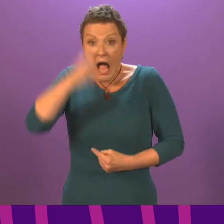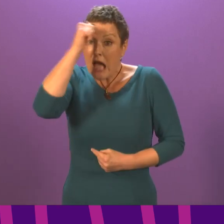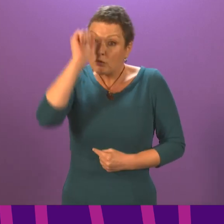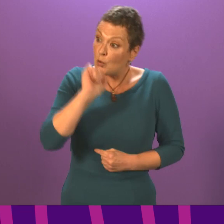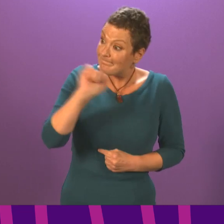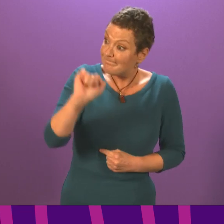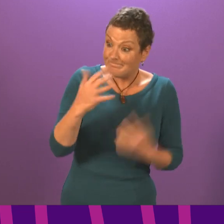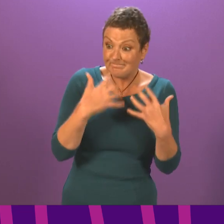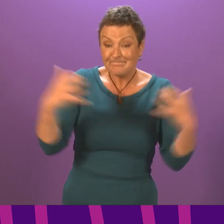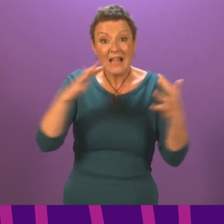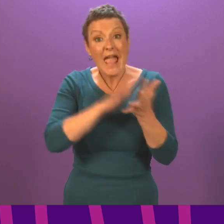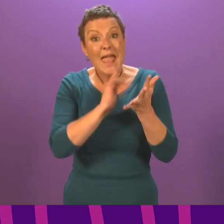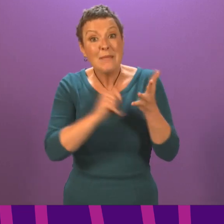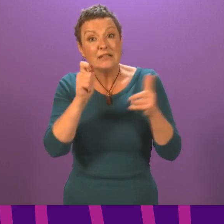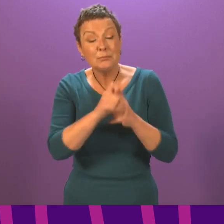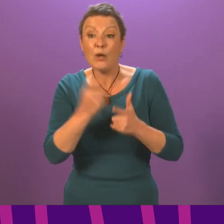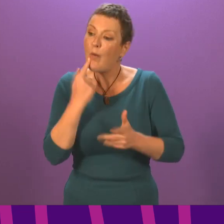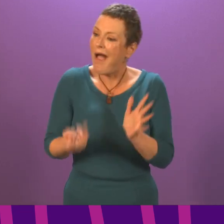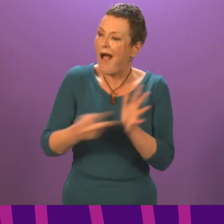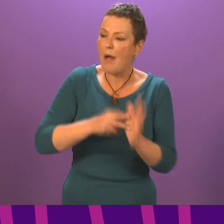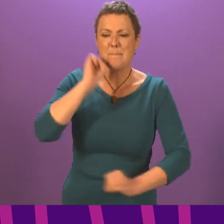of their constituents. However, Christine Grahame has raised important points.